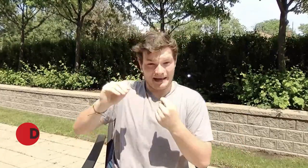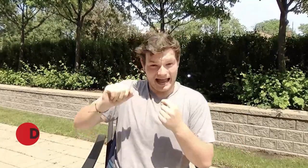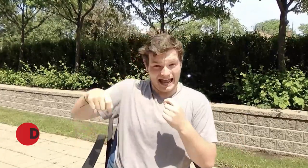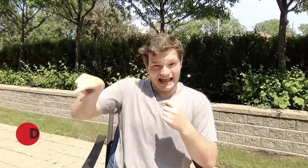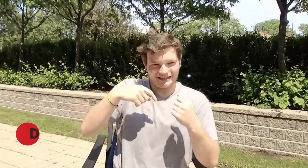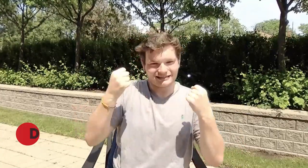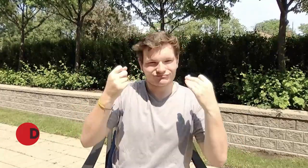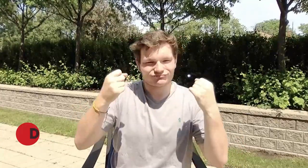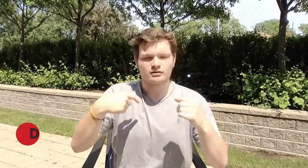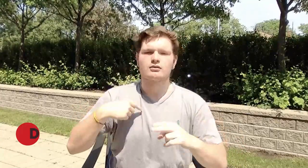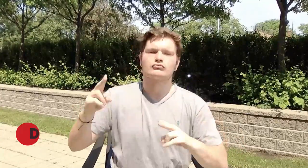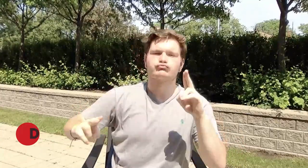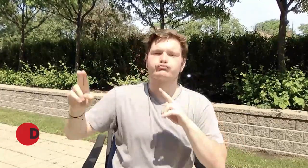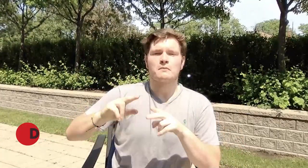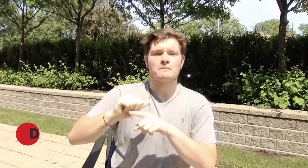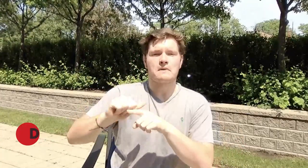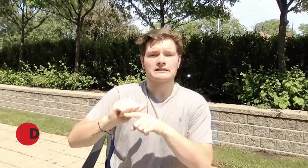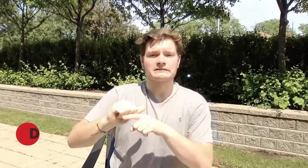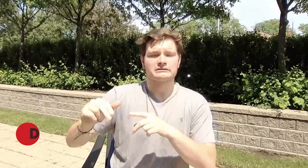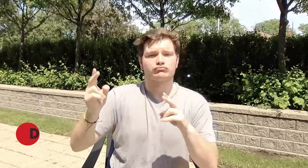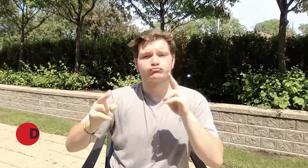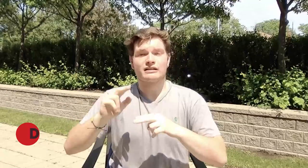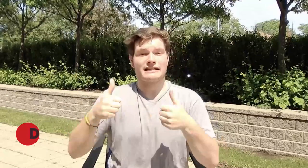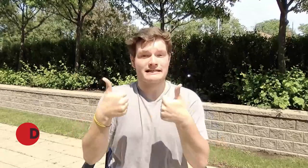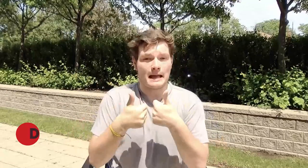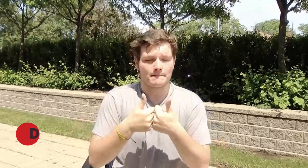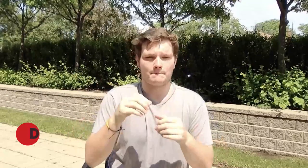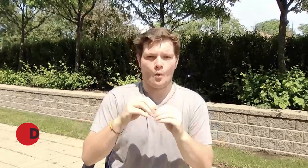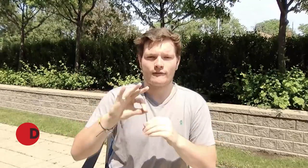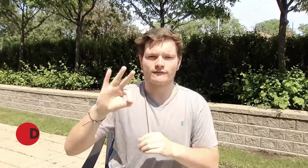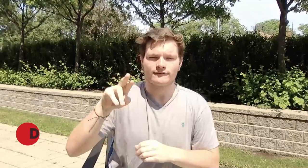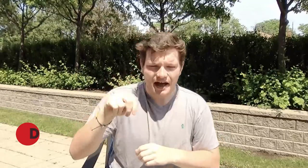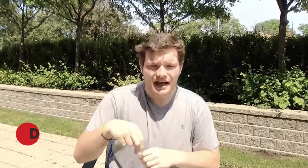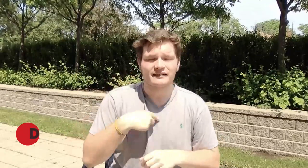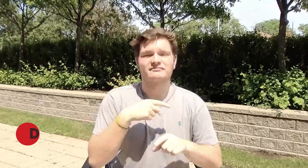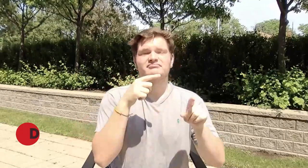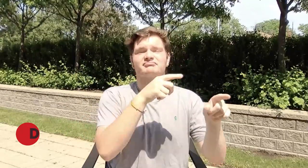with my teammates during practice and games, and have fun.